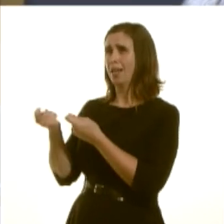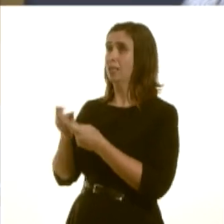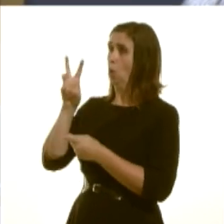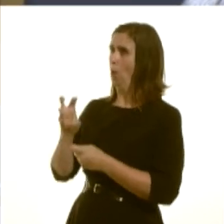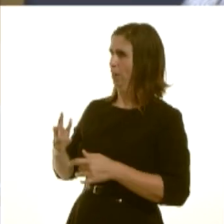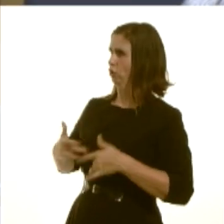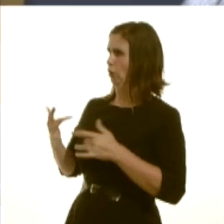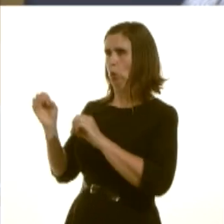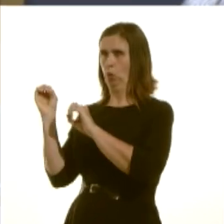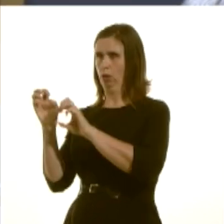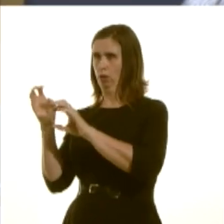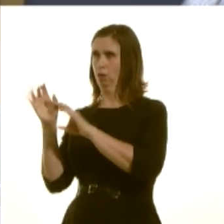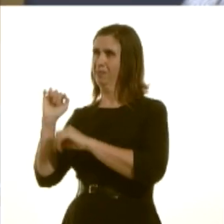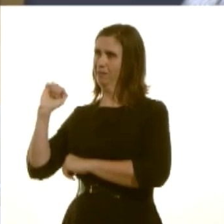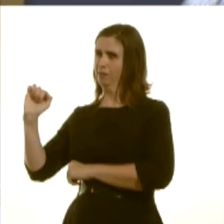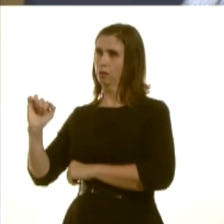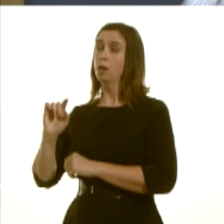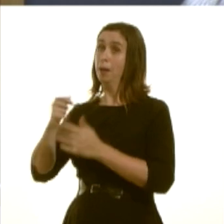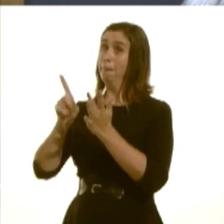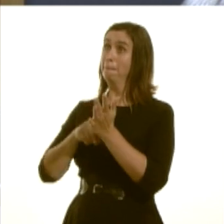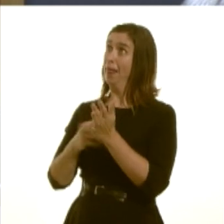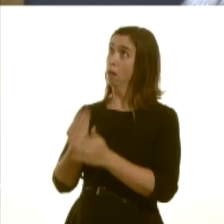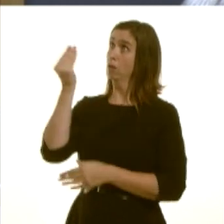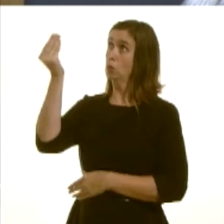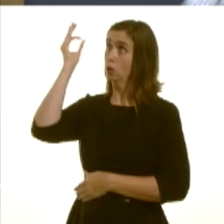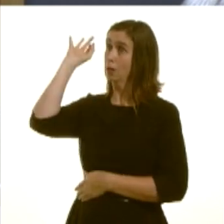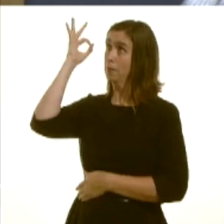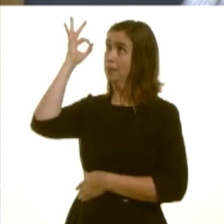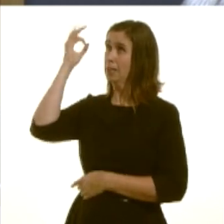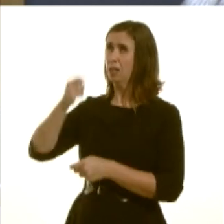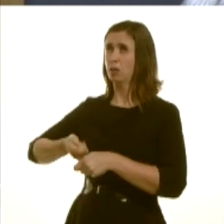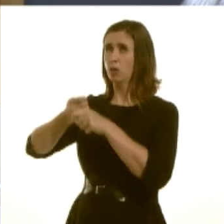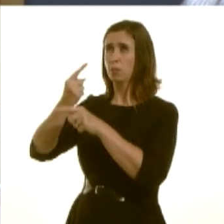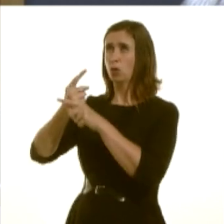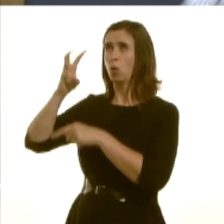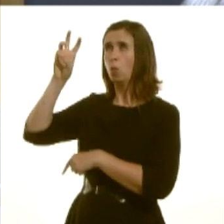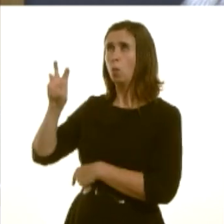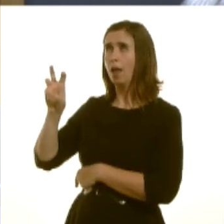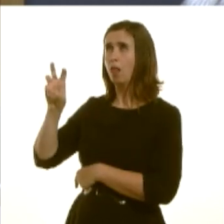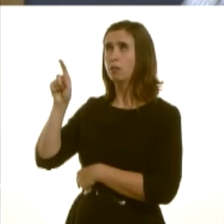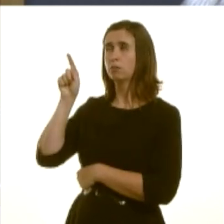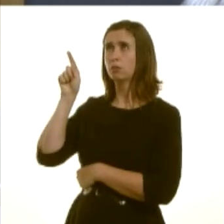the Bill has passed to the Committee Stage, the only mention of Wales is alongside England,